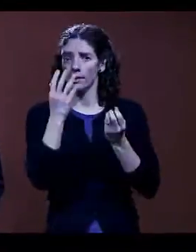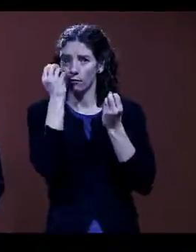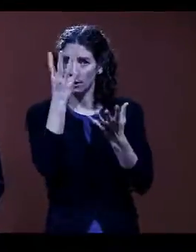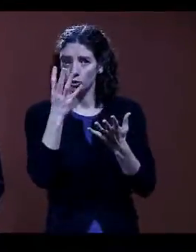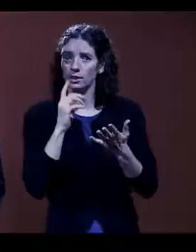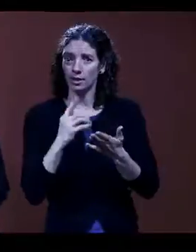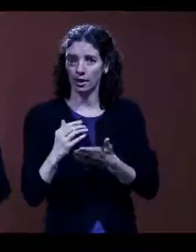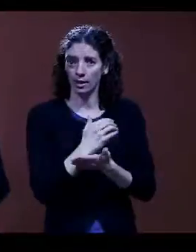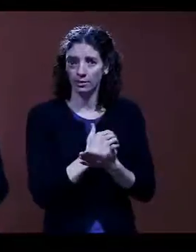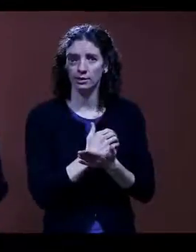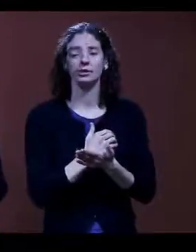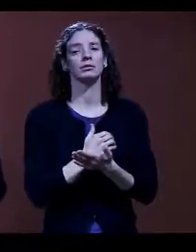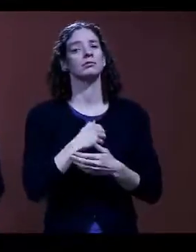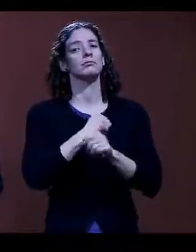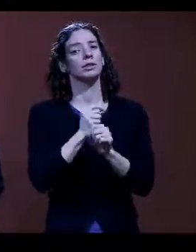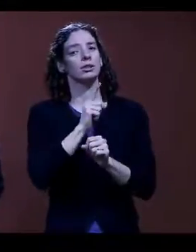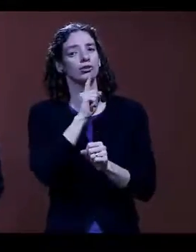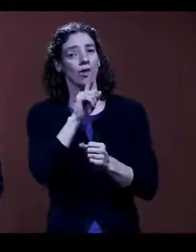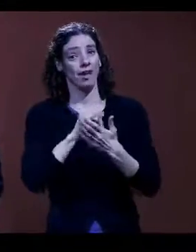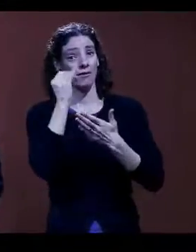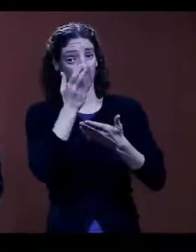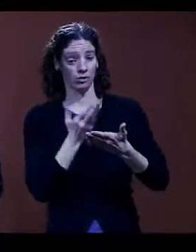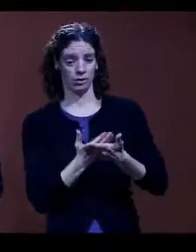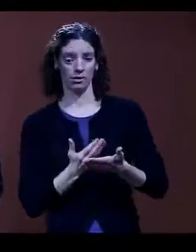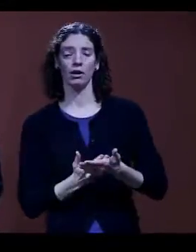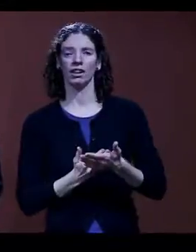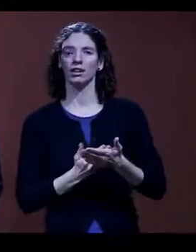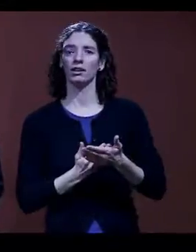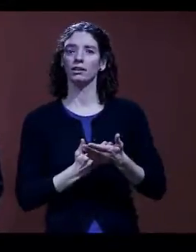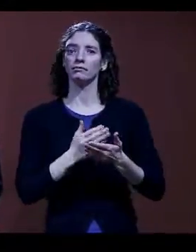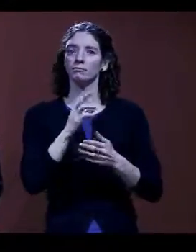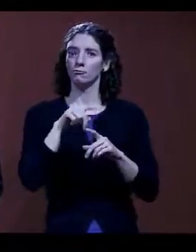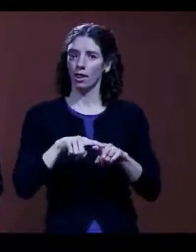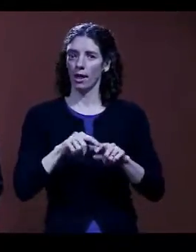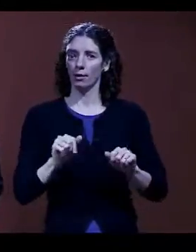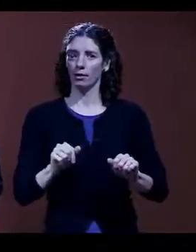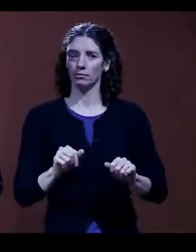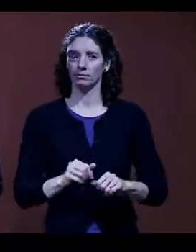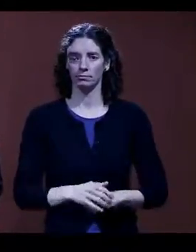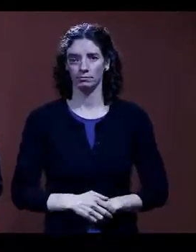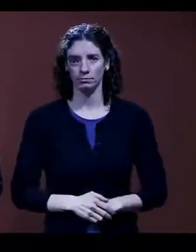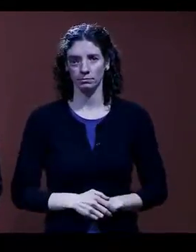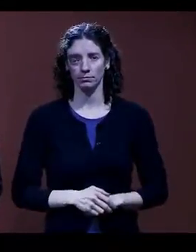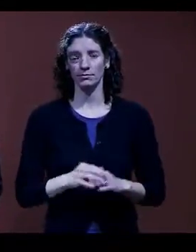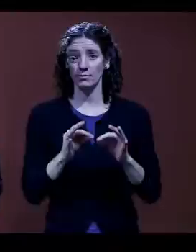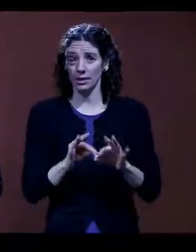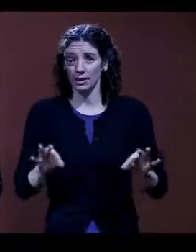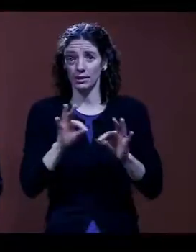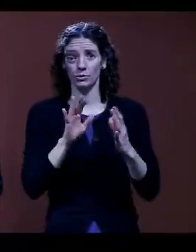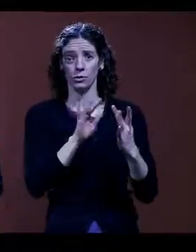and making sure that it's valid and reliable. Key is contacting your Transition Coordinator